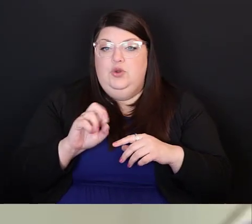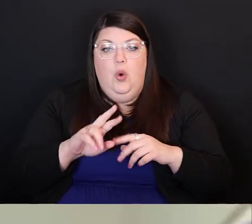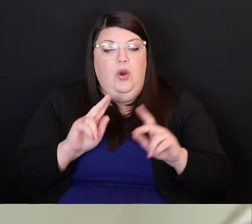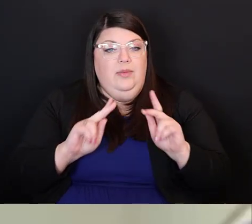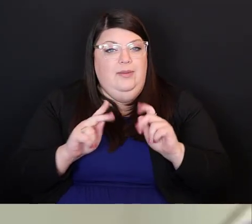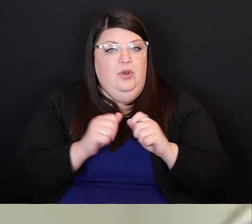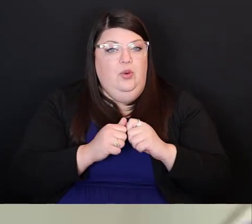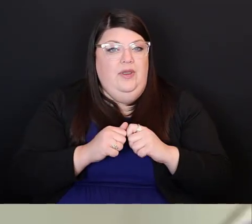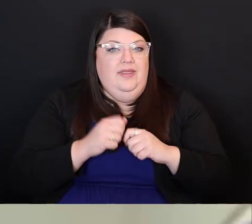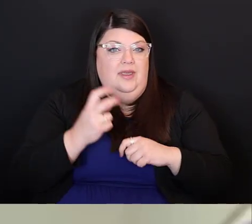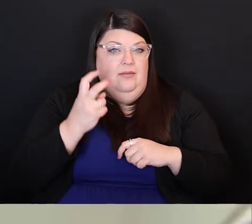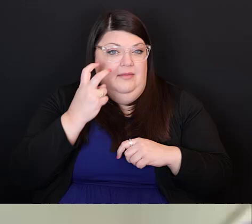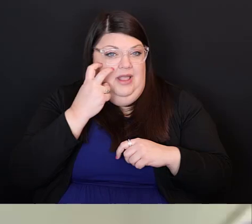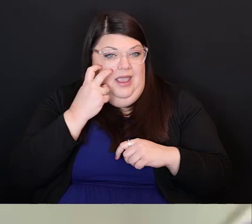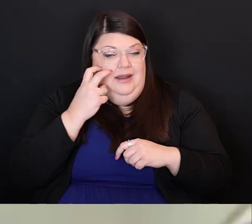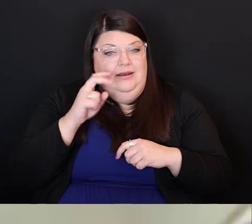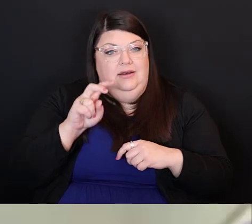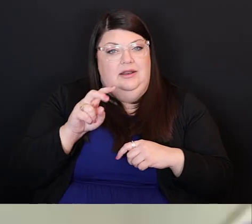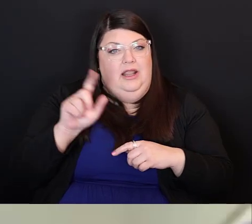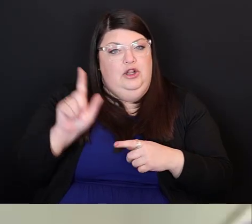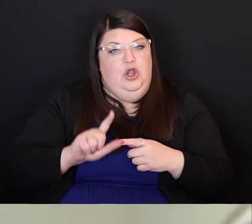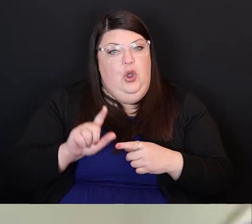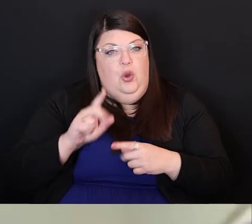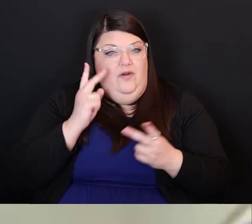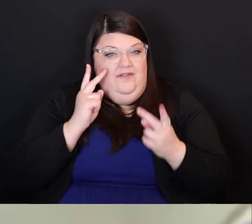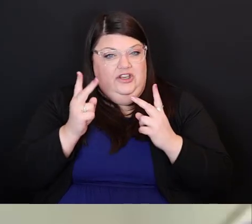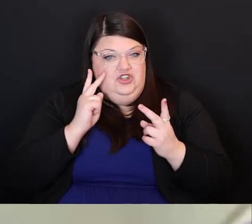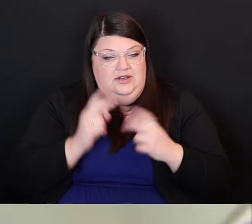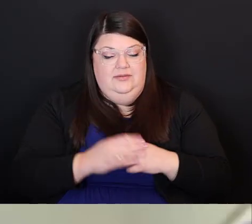These are critical tools for navigating complex environments,